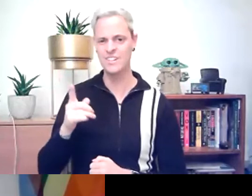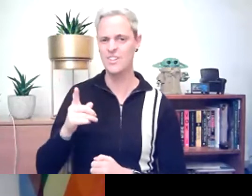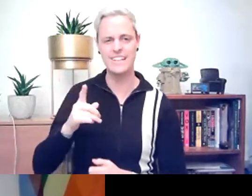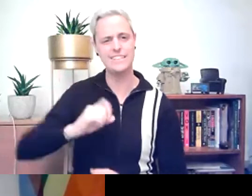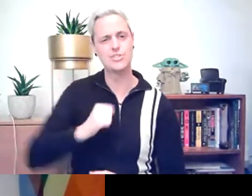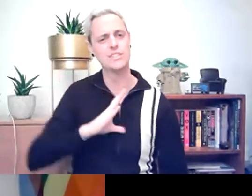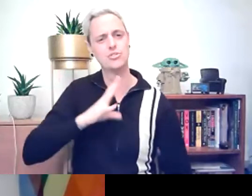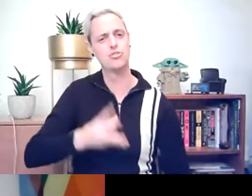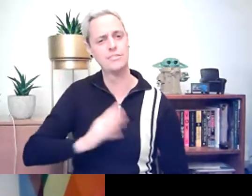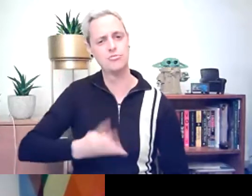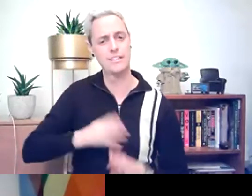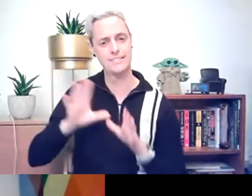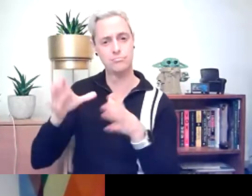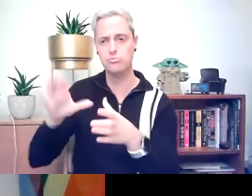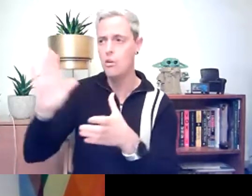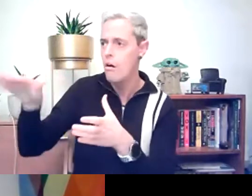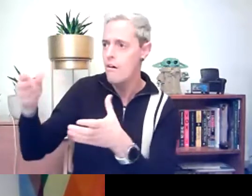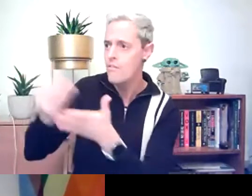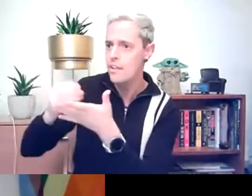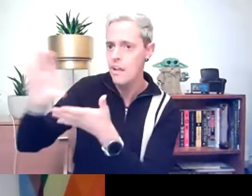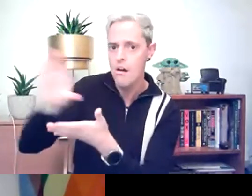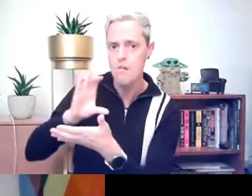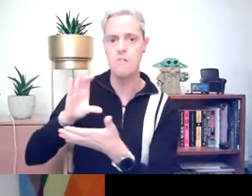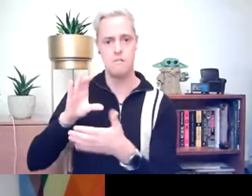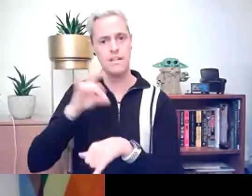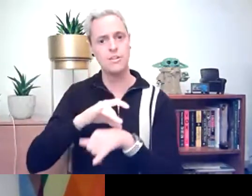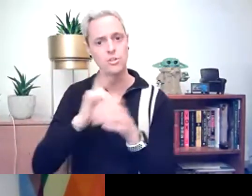like that but it was about self identification. Yes. Yeah, yeah, you know, not not medicalized